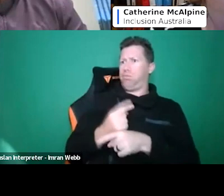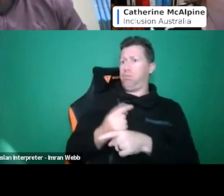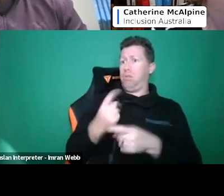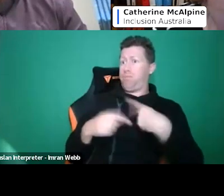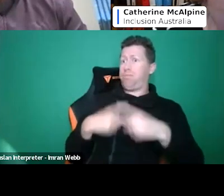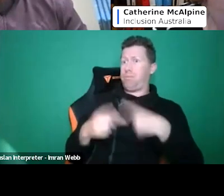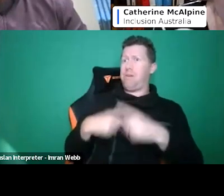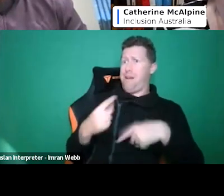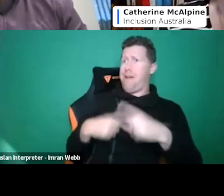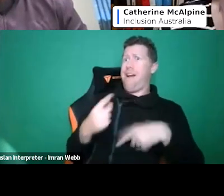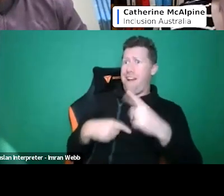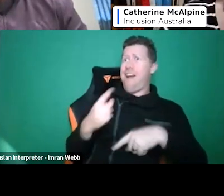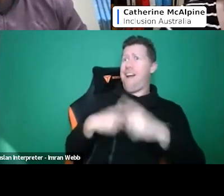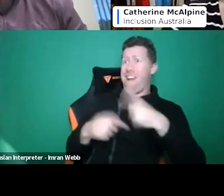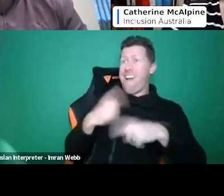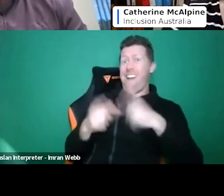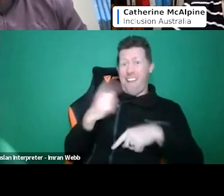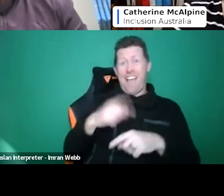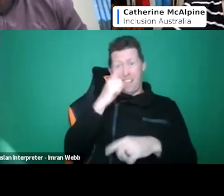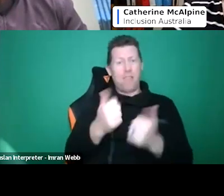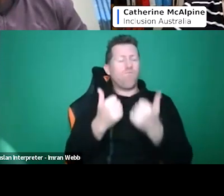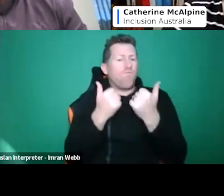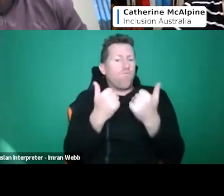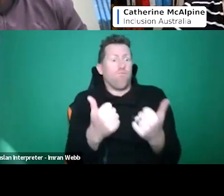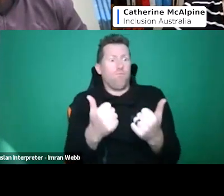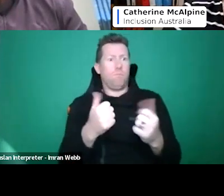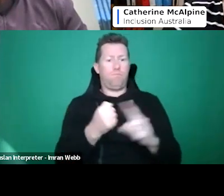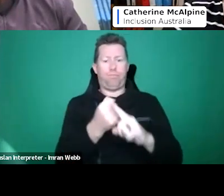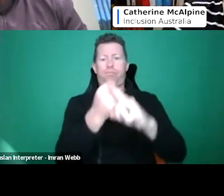a material effect on decision making going forward.